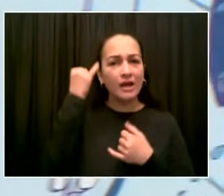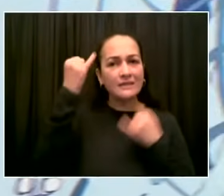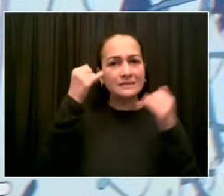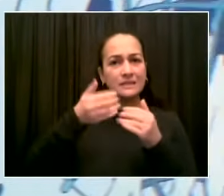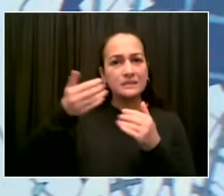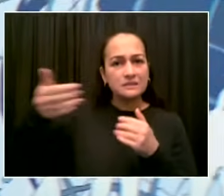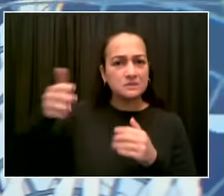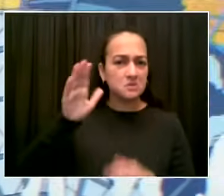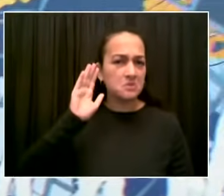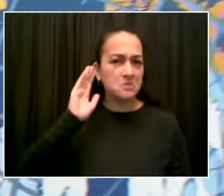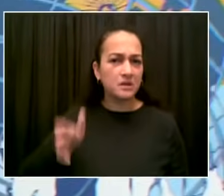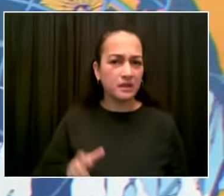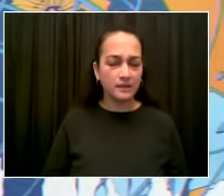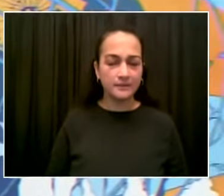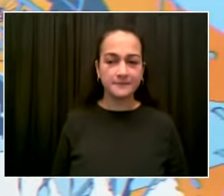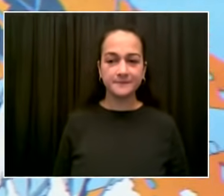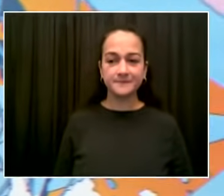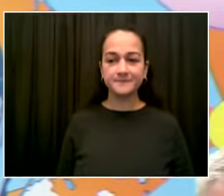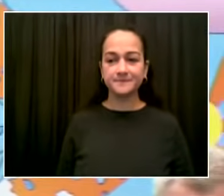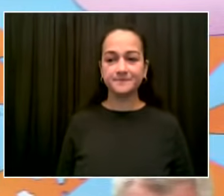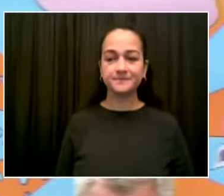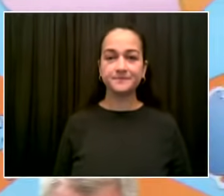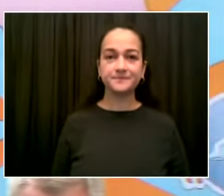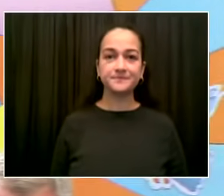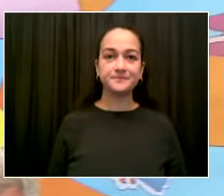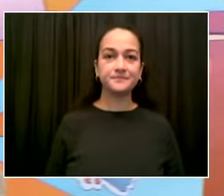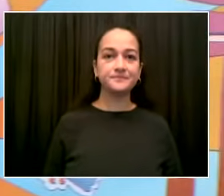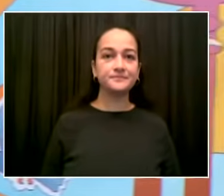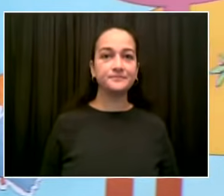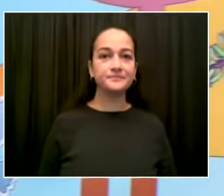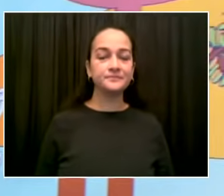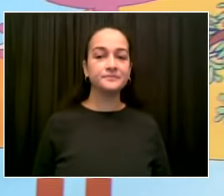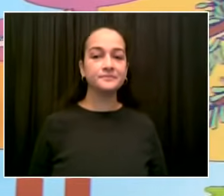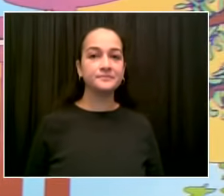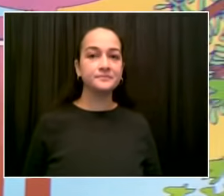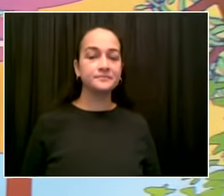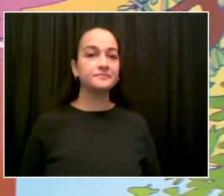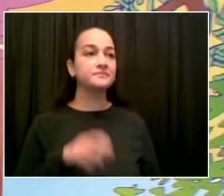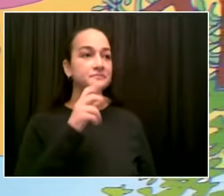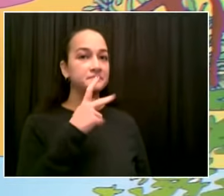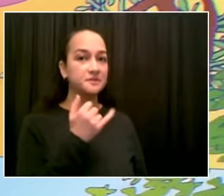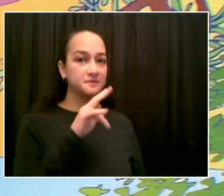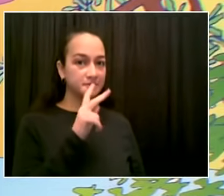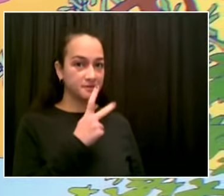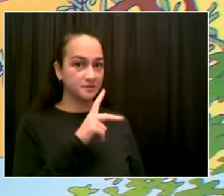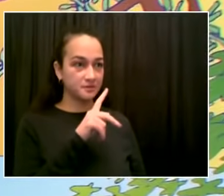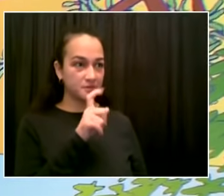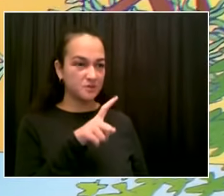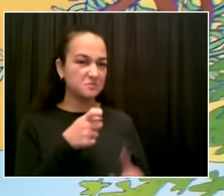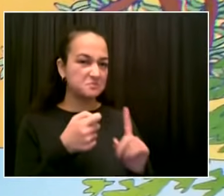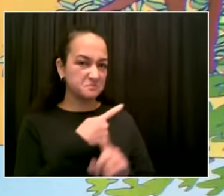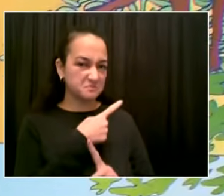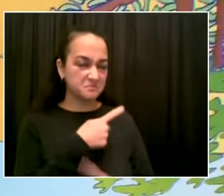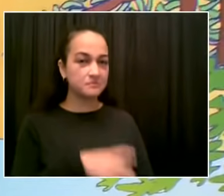AME.N GAO HEAD S,TEVE. SEPARATE TOPIC